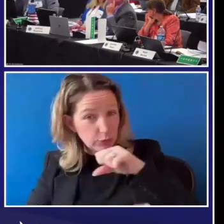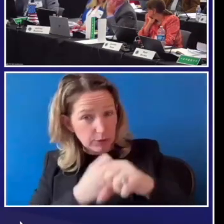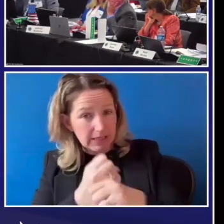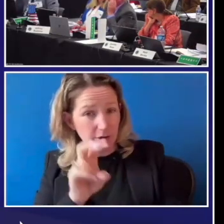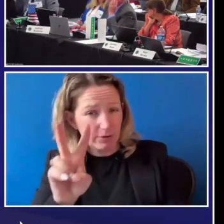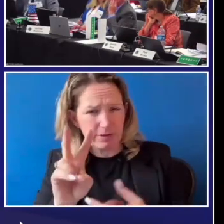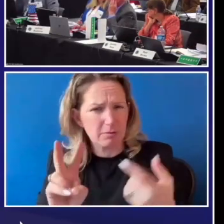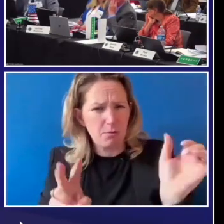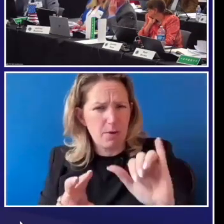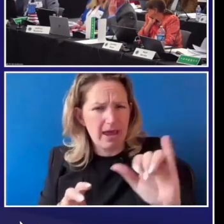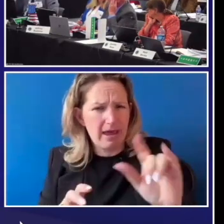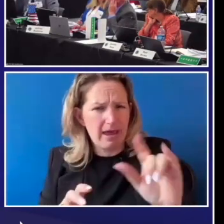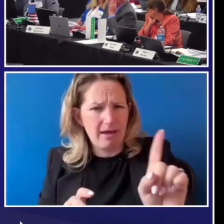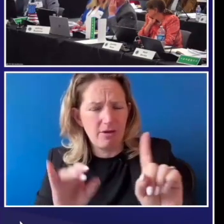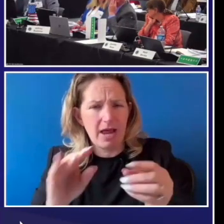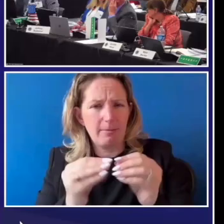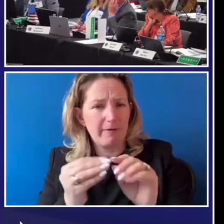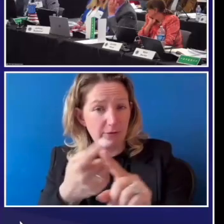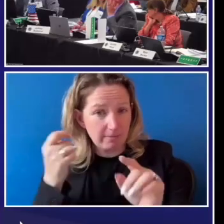is that number coming from? And can that be expanded?